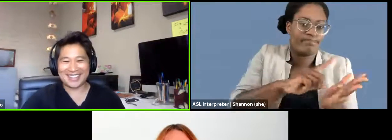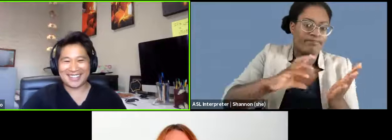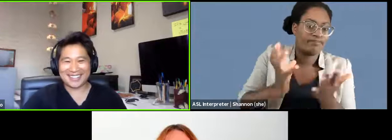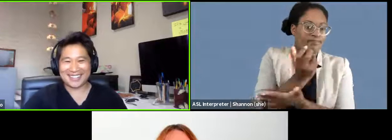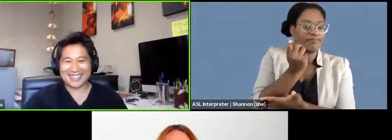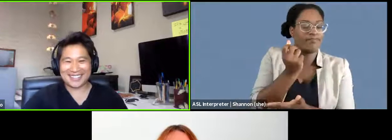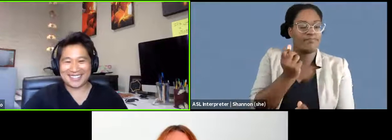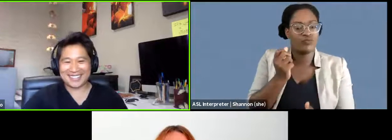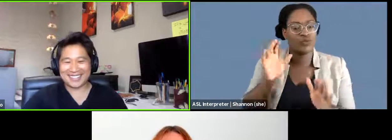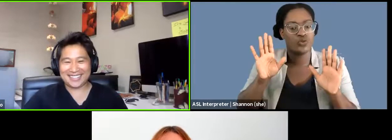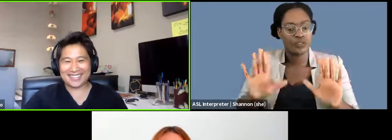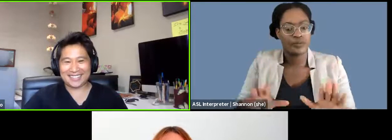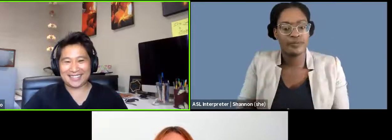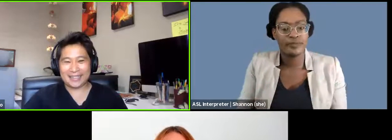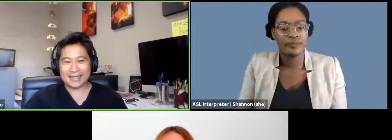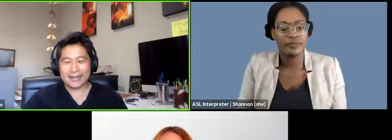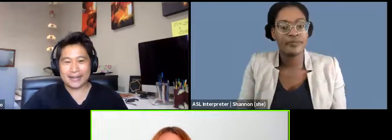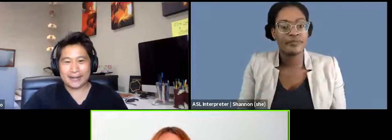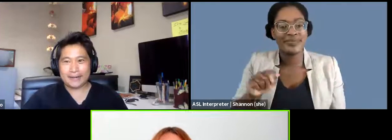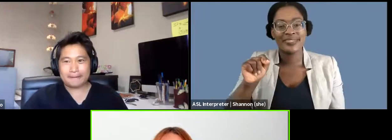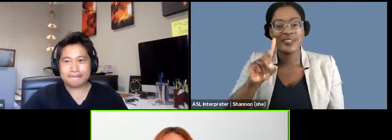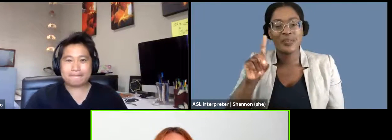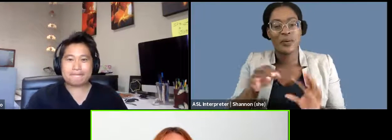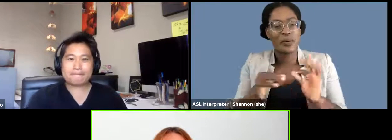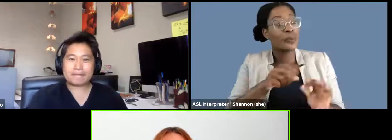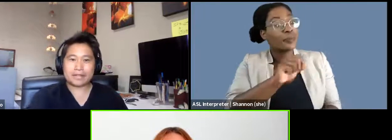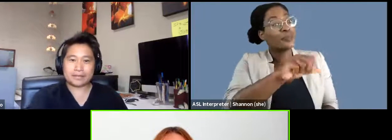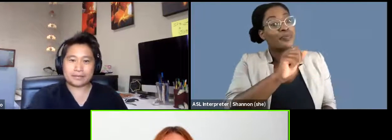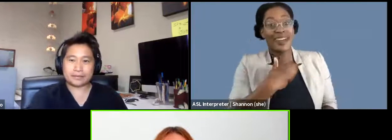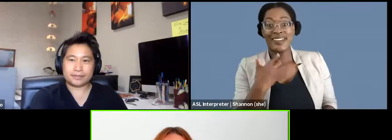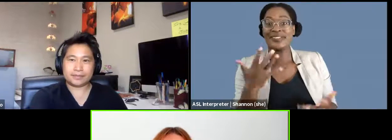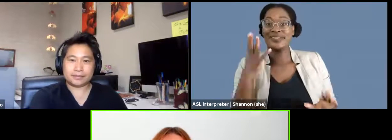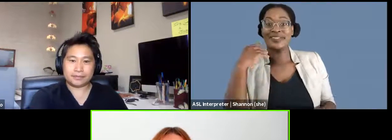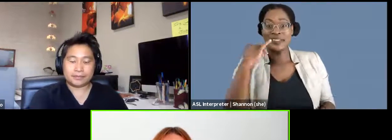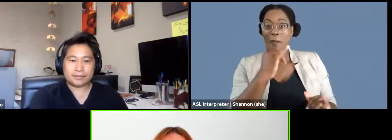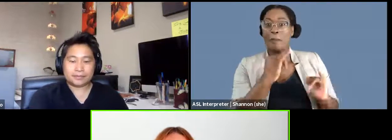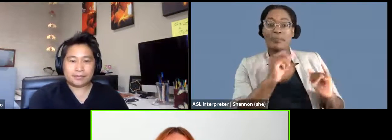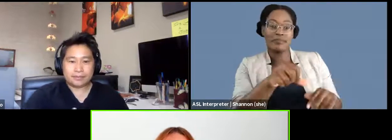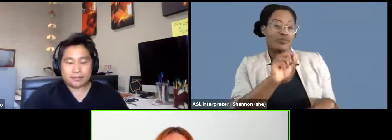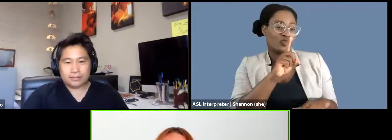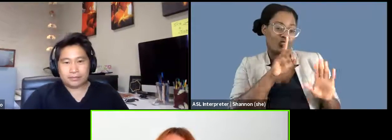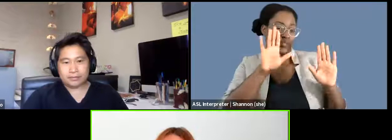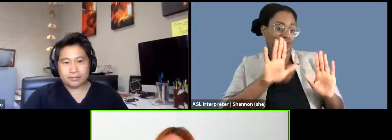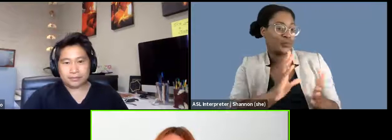Awesome. We have a question from Angel asking if you feel comfortable,